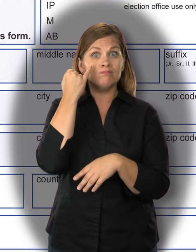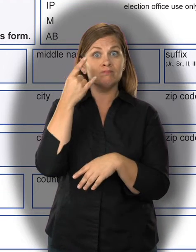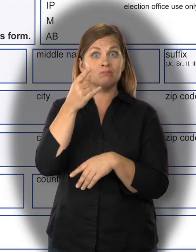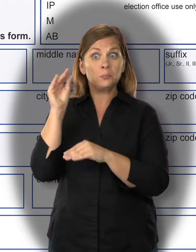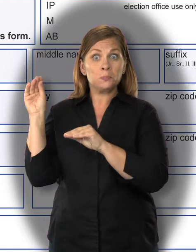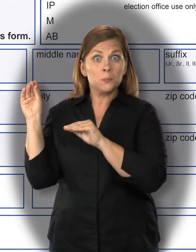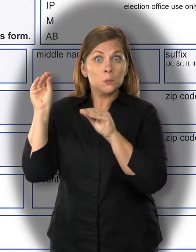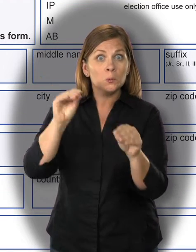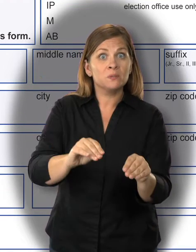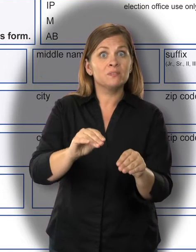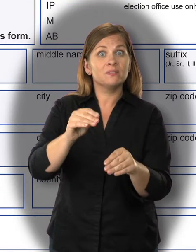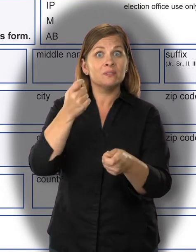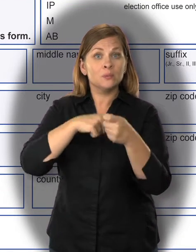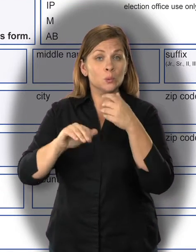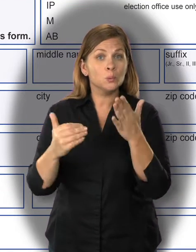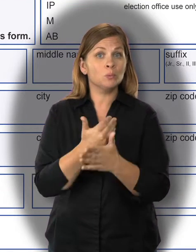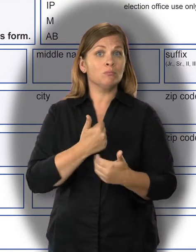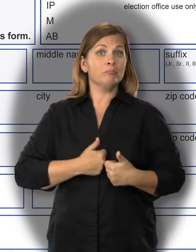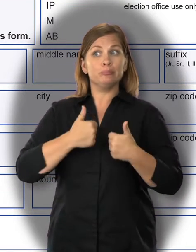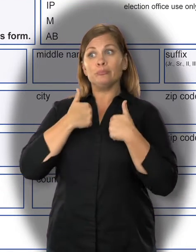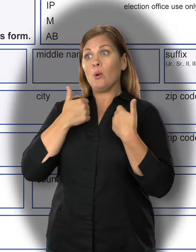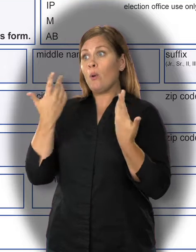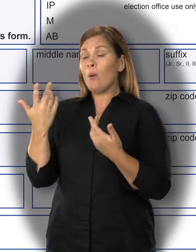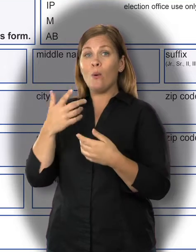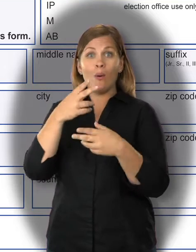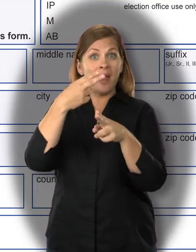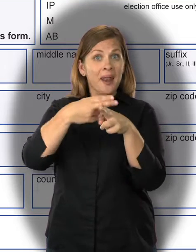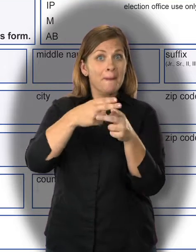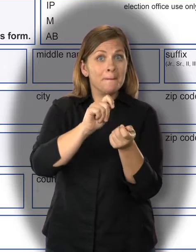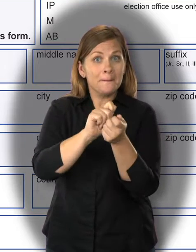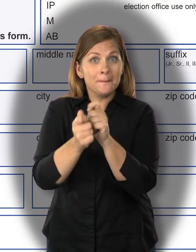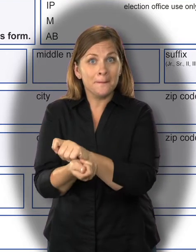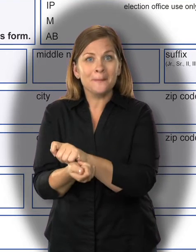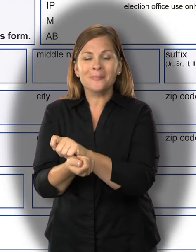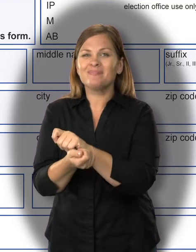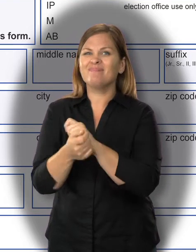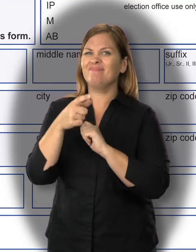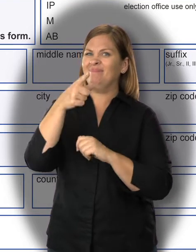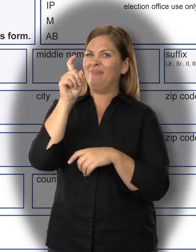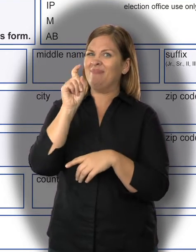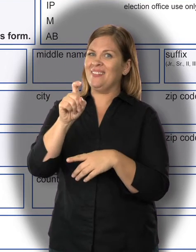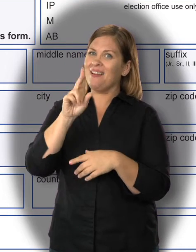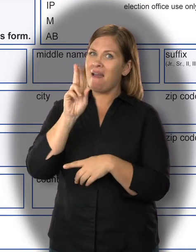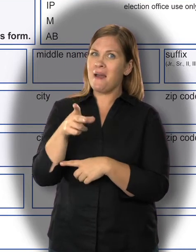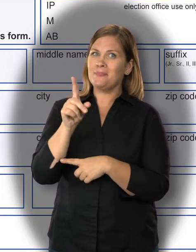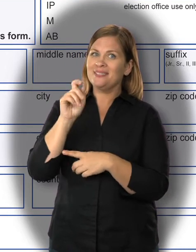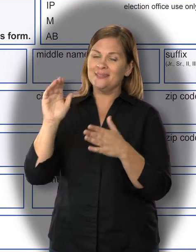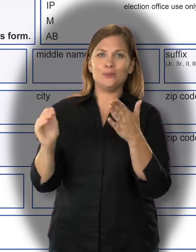State law requires that you update your voter registration if you change your name as well as every time you move,